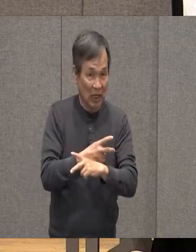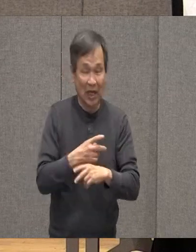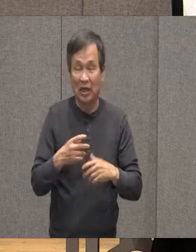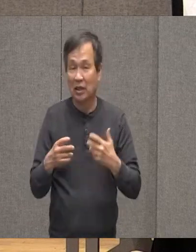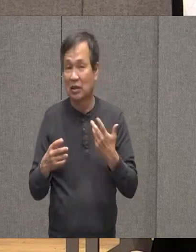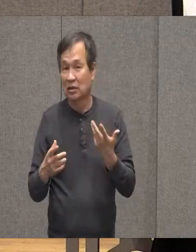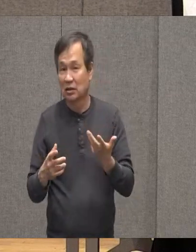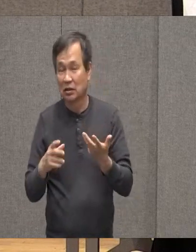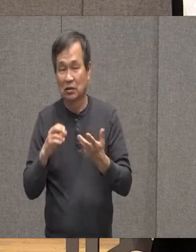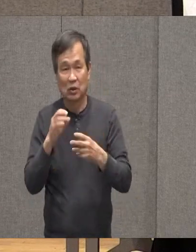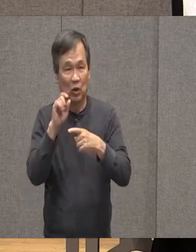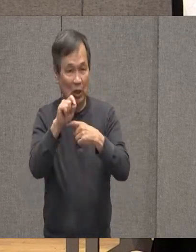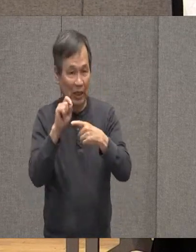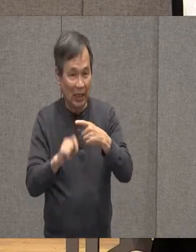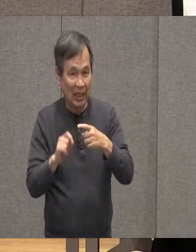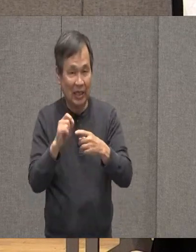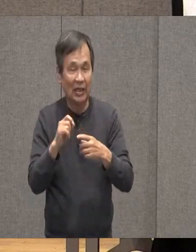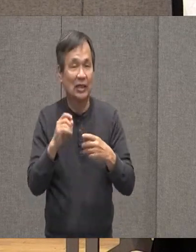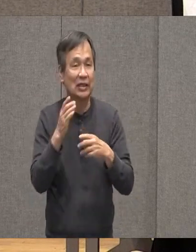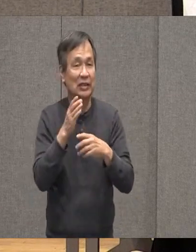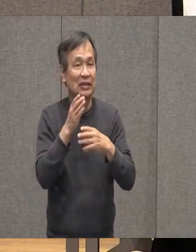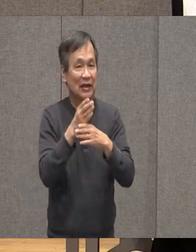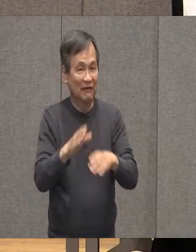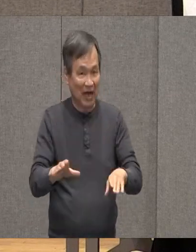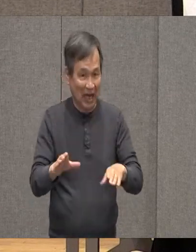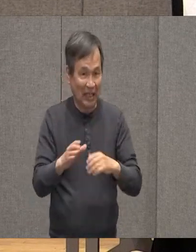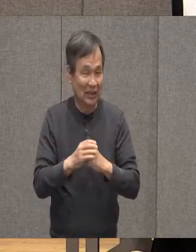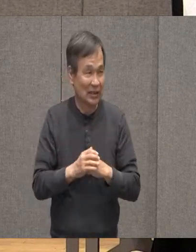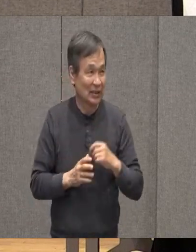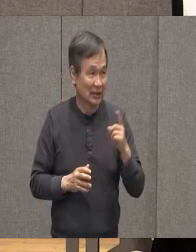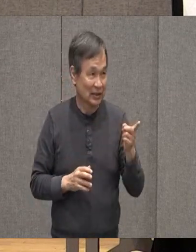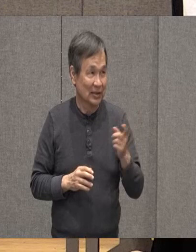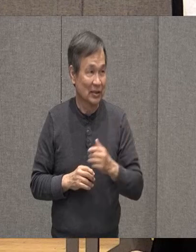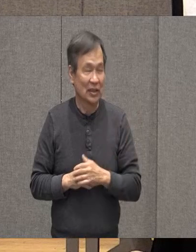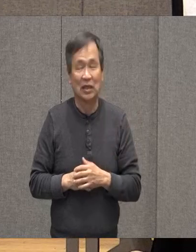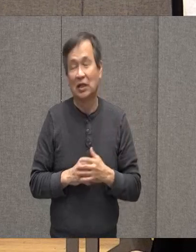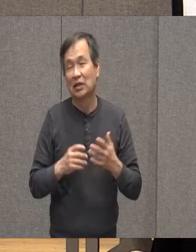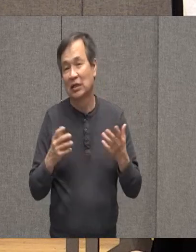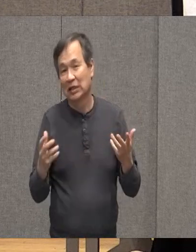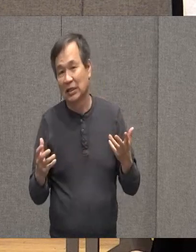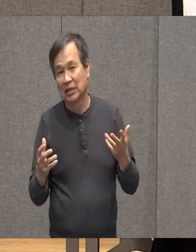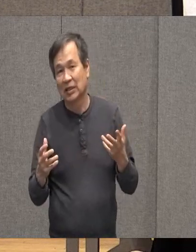or am I gonna divide that ten by that four. Well more than likely if I did roll a four,